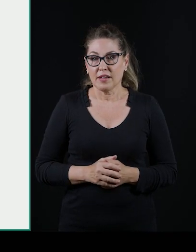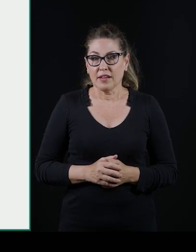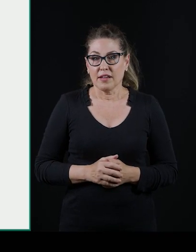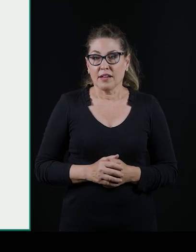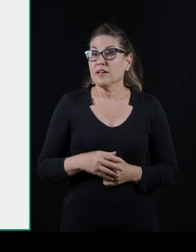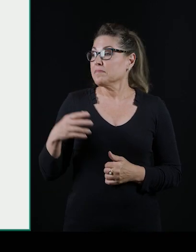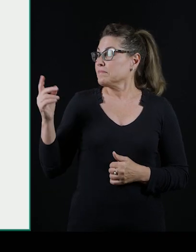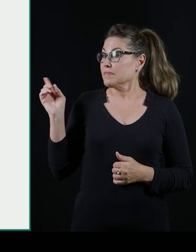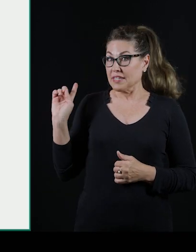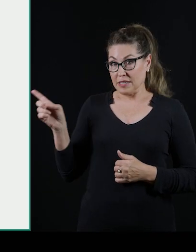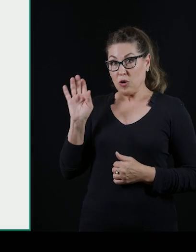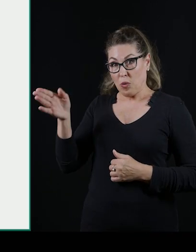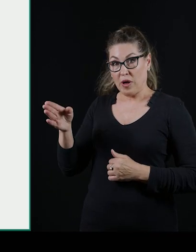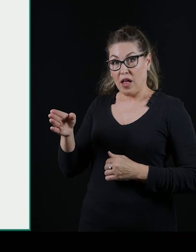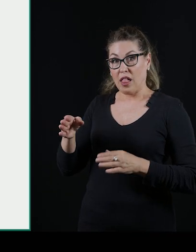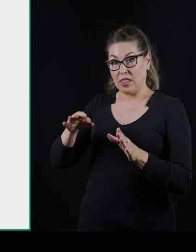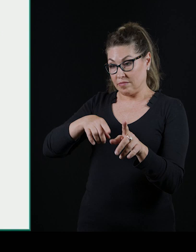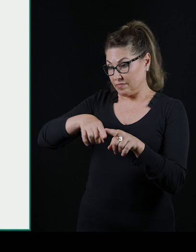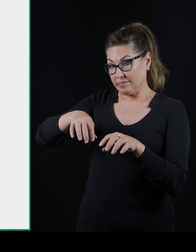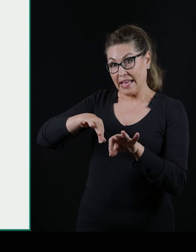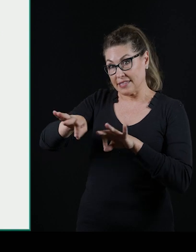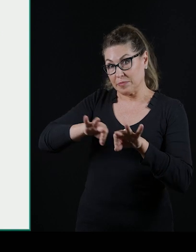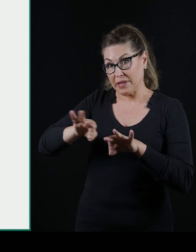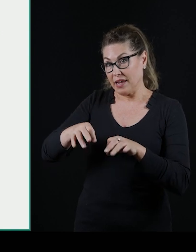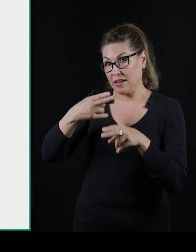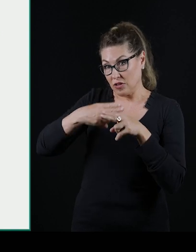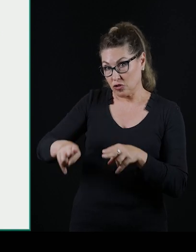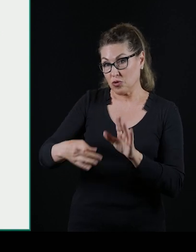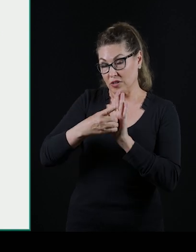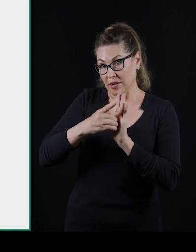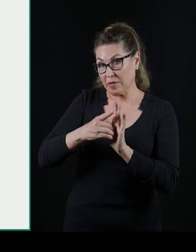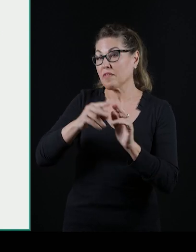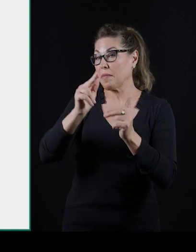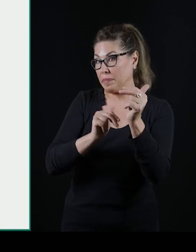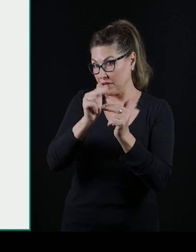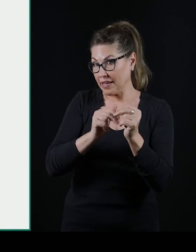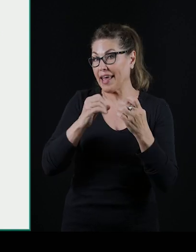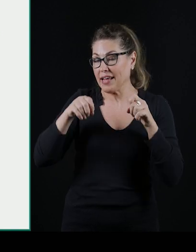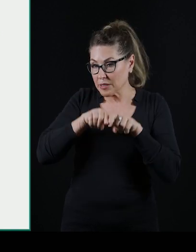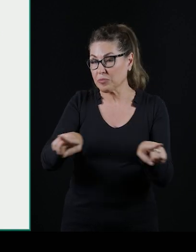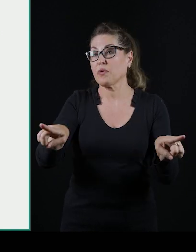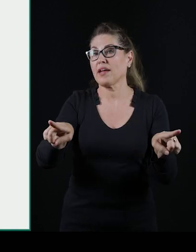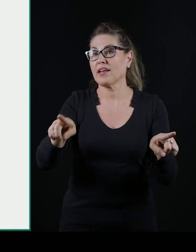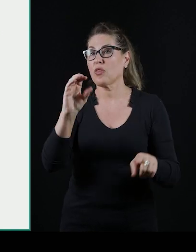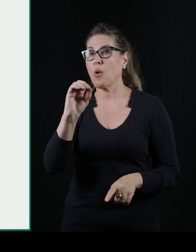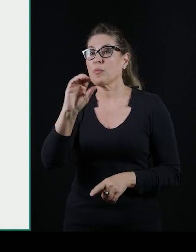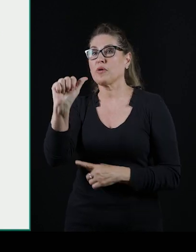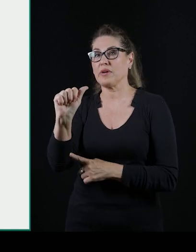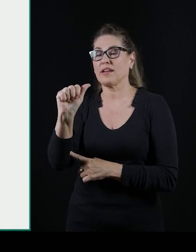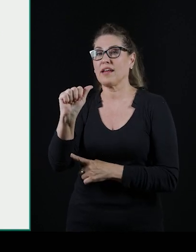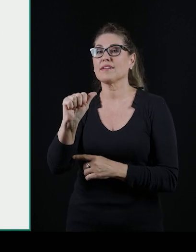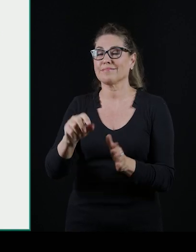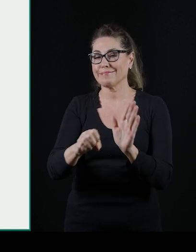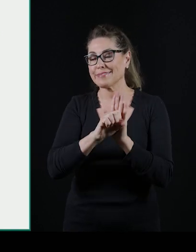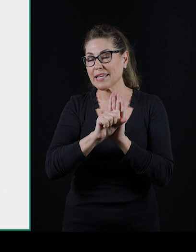Dimitris is going to take you through a quick demo of building and deploying the open arena sample game server.